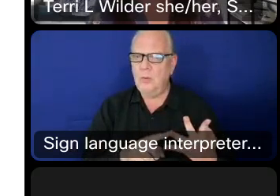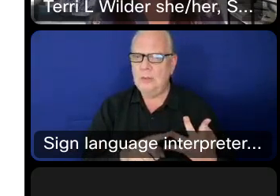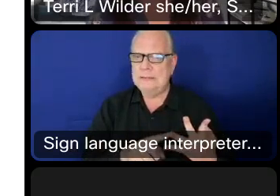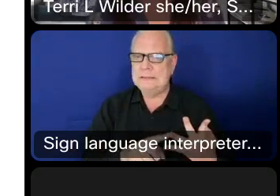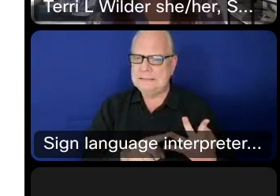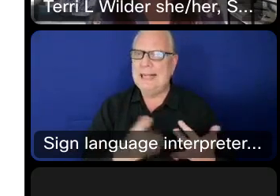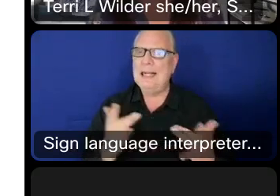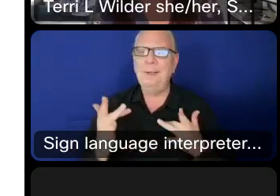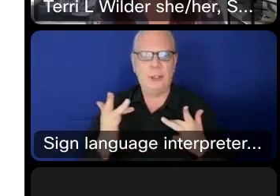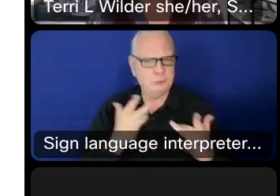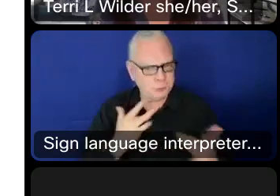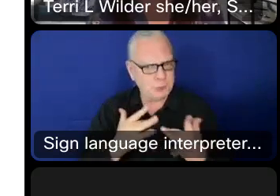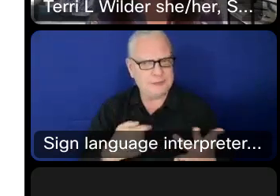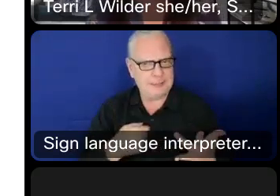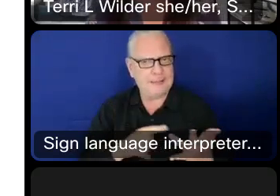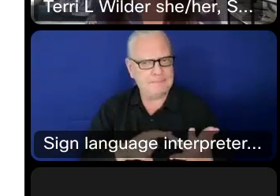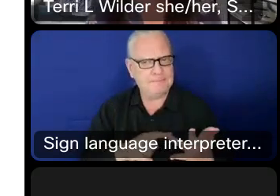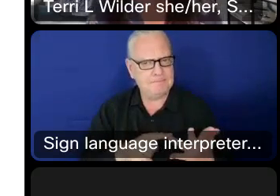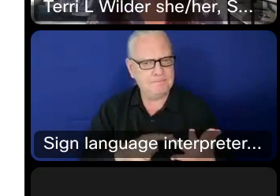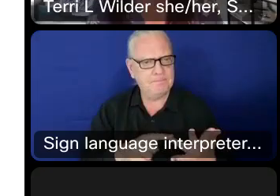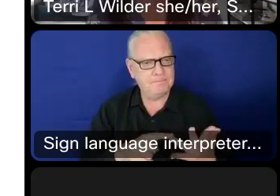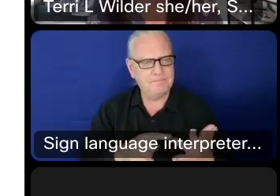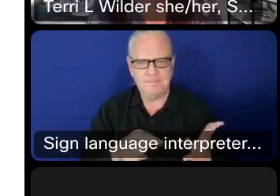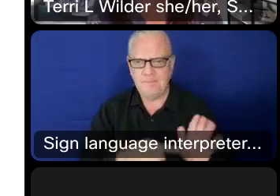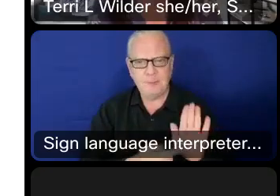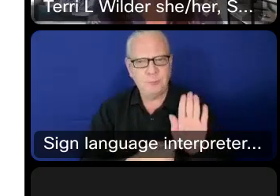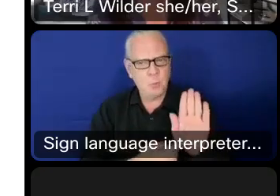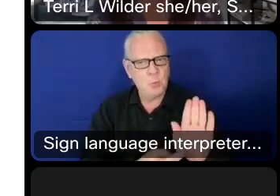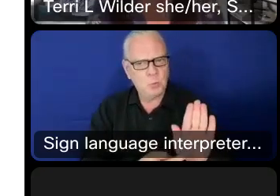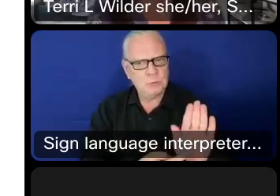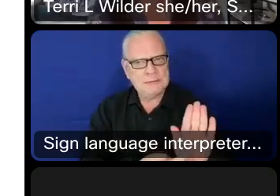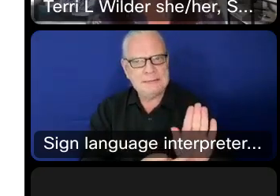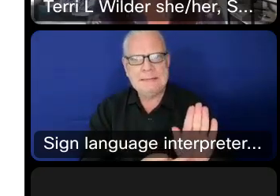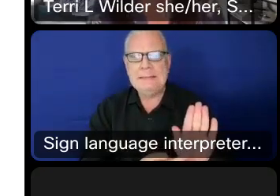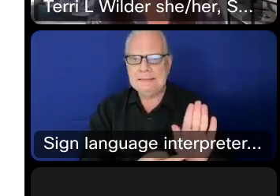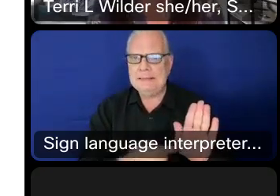concerning to me and really represents to me a failure in